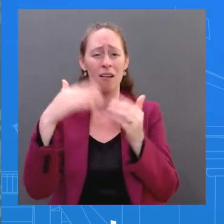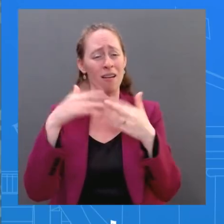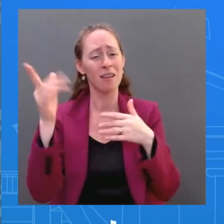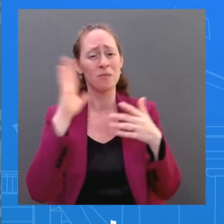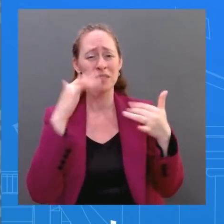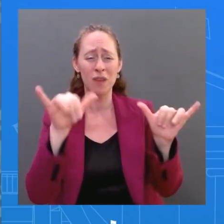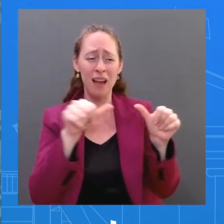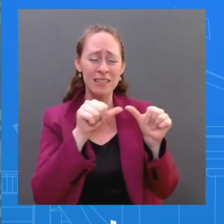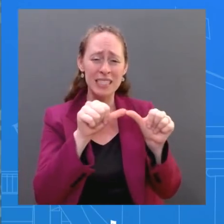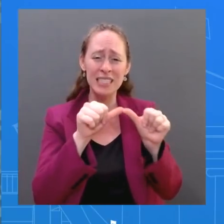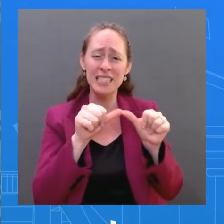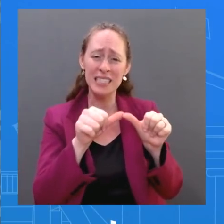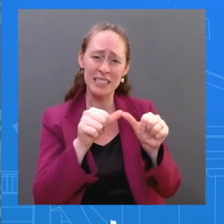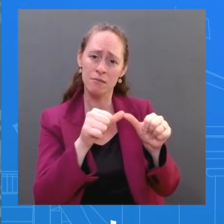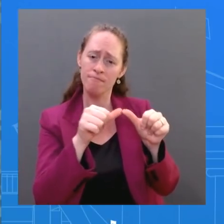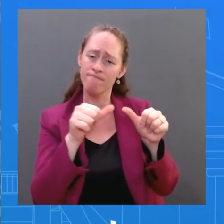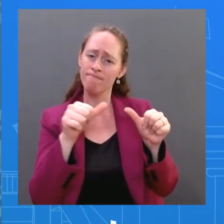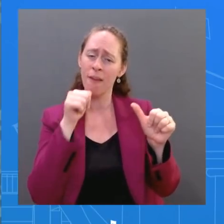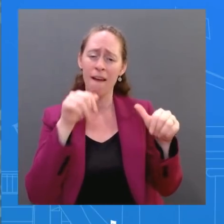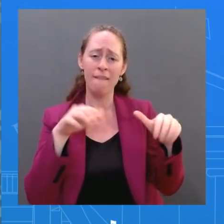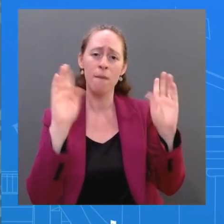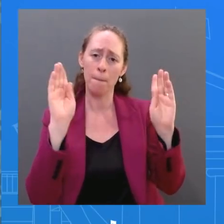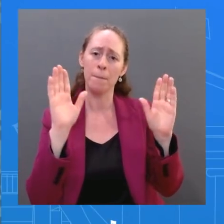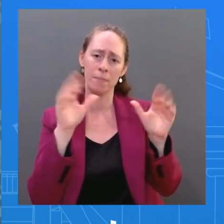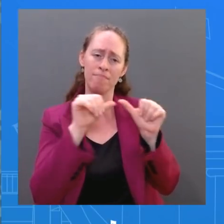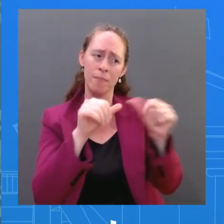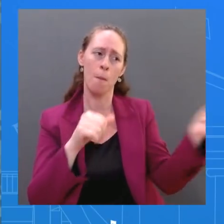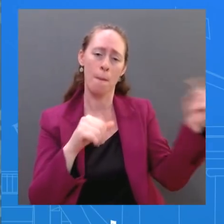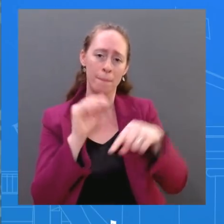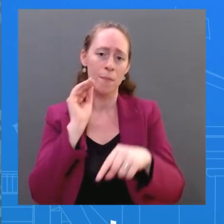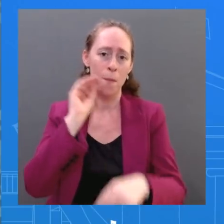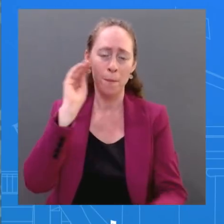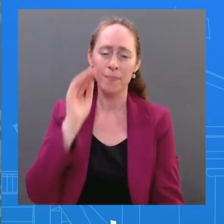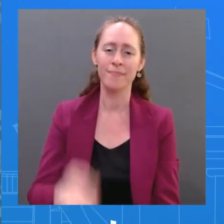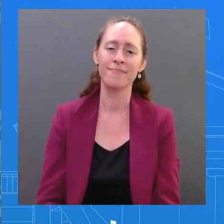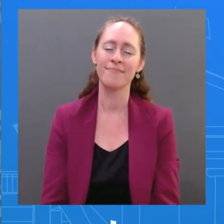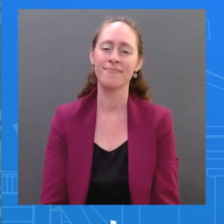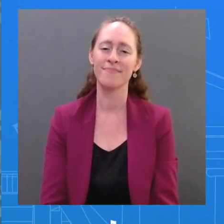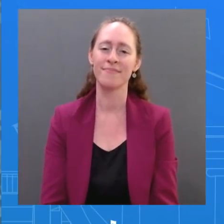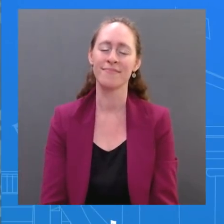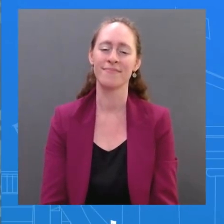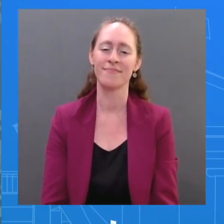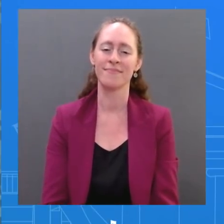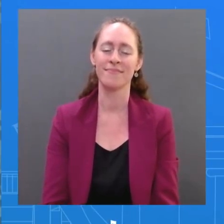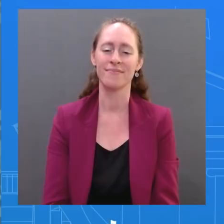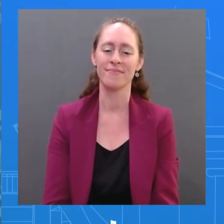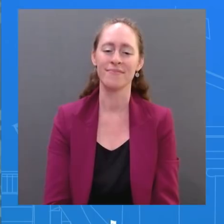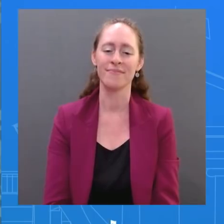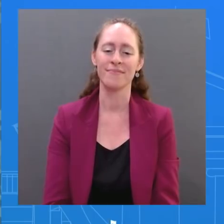This is top of mind. And he had a -- you know, a very --